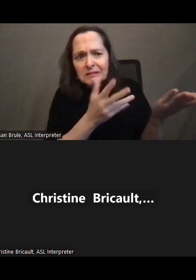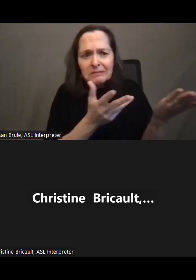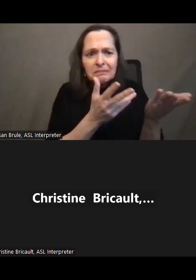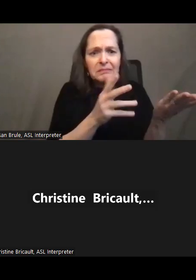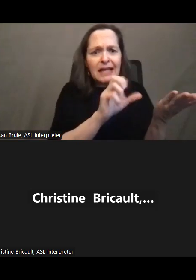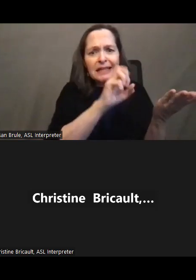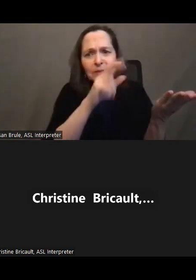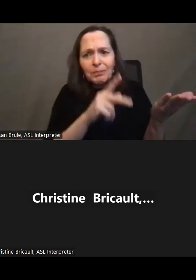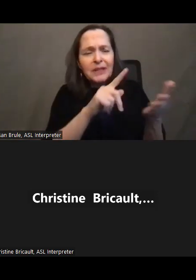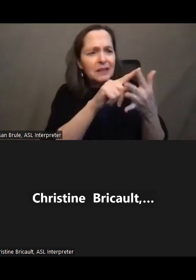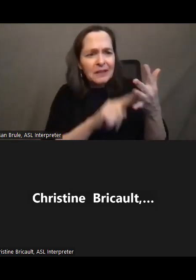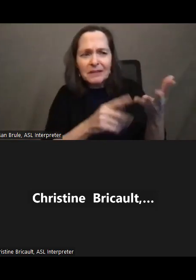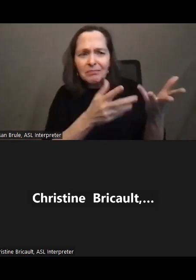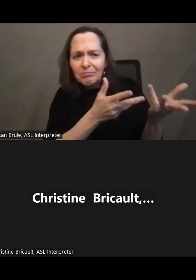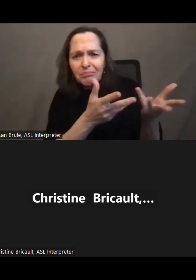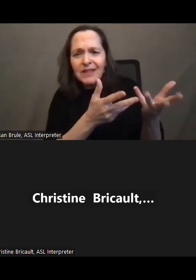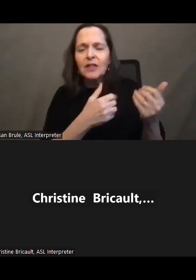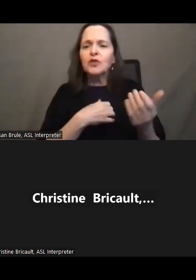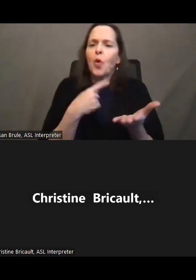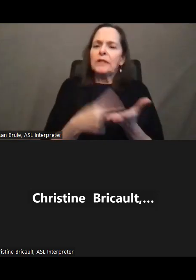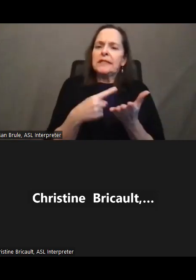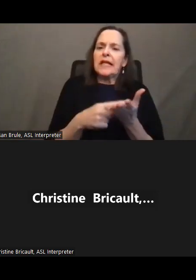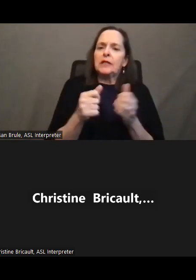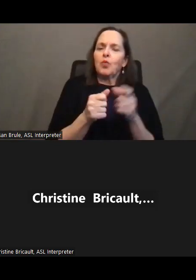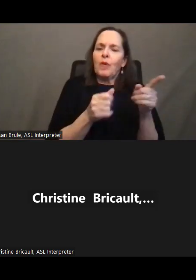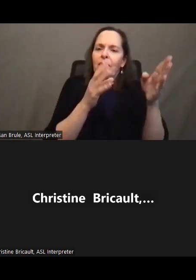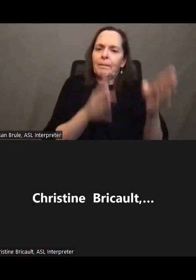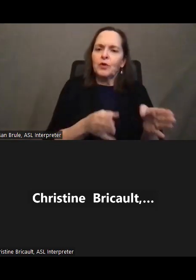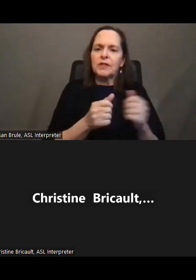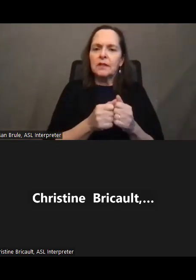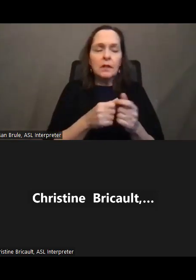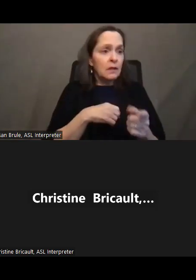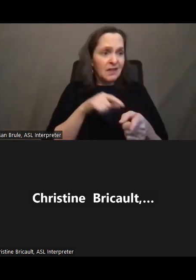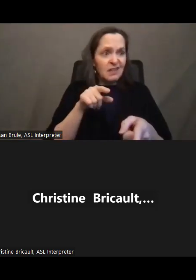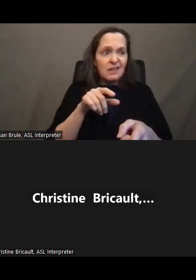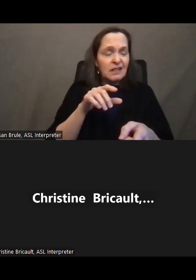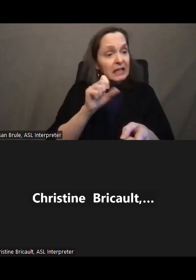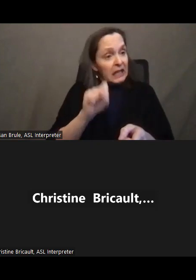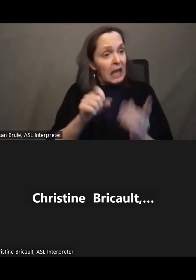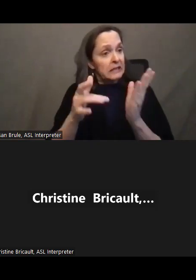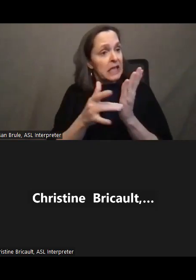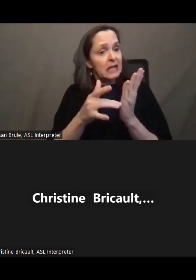I would work with the person to see, you know, would a screen reader work; is there a way we can reassign the